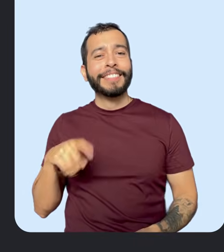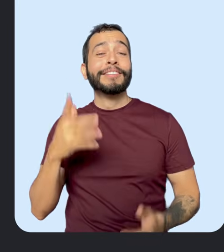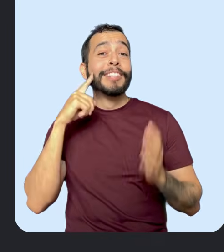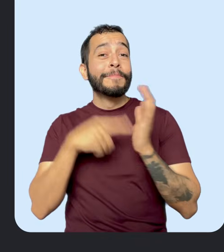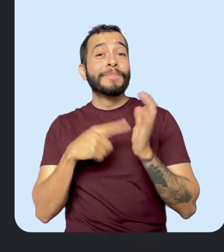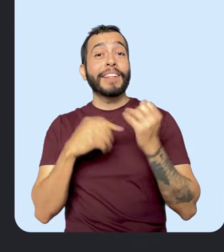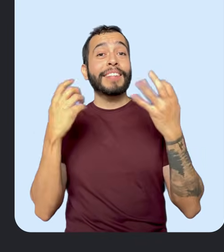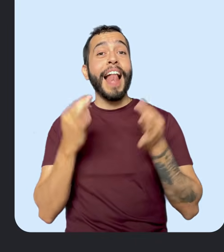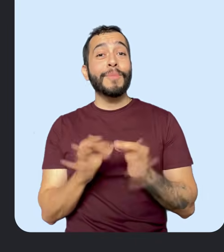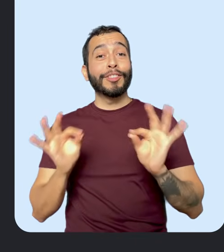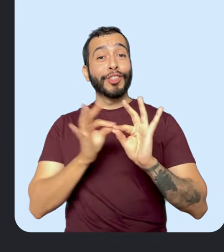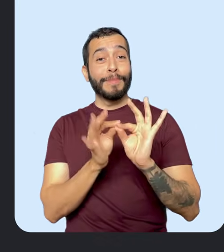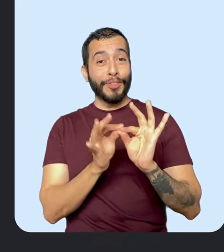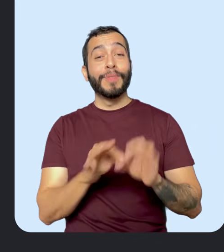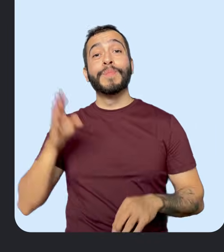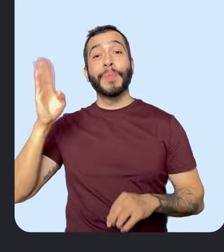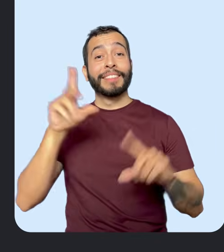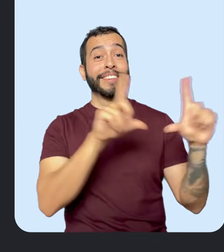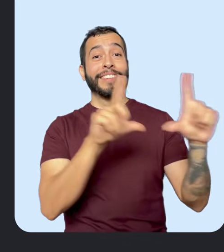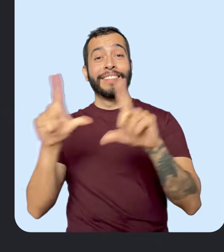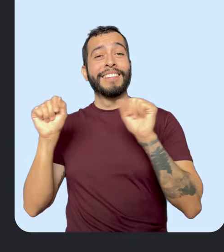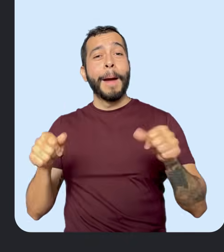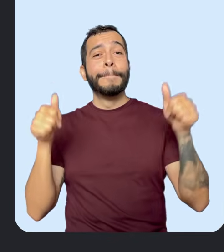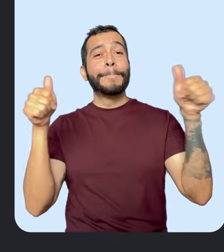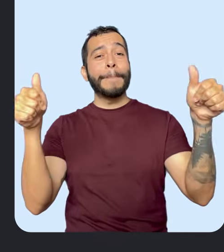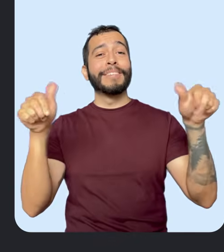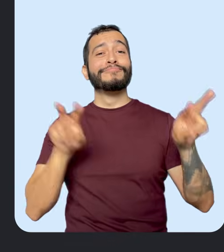For example, you can paint a sign language interpreter and a presenter screen at the same time.